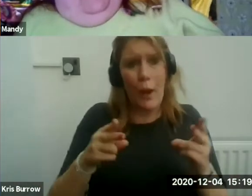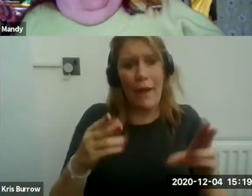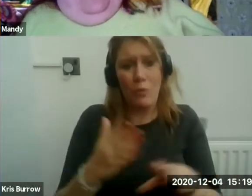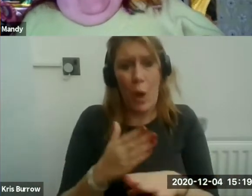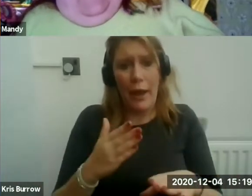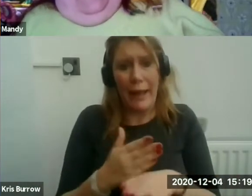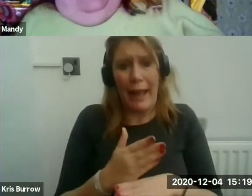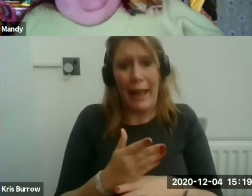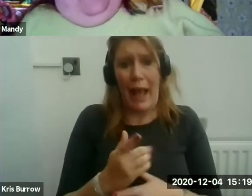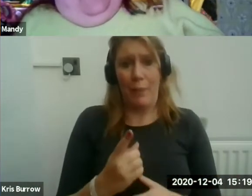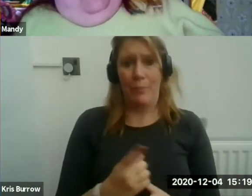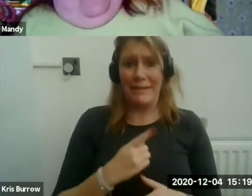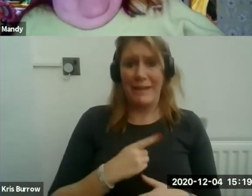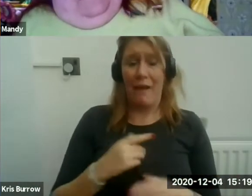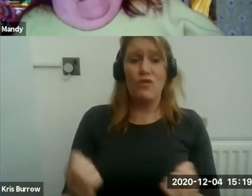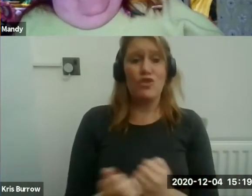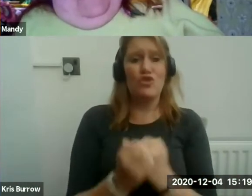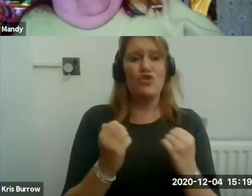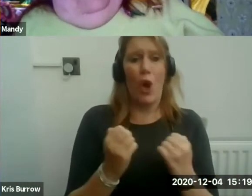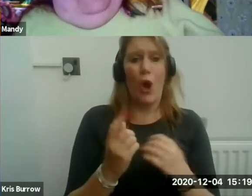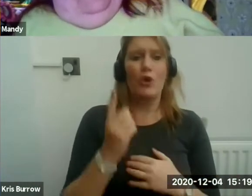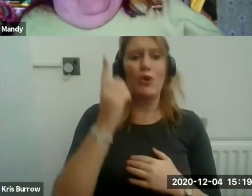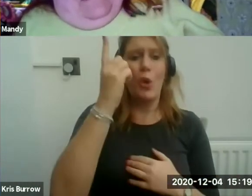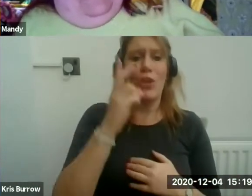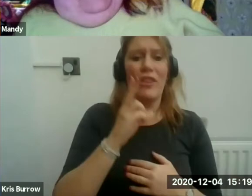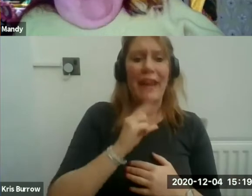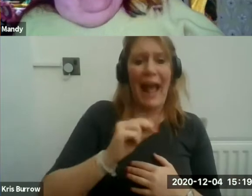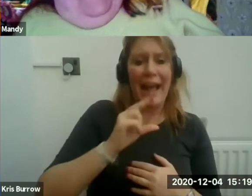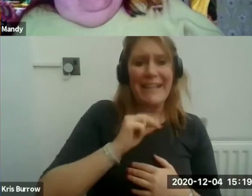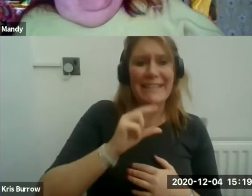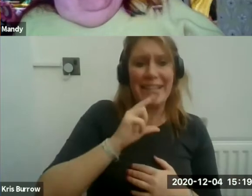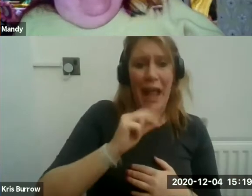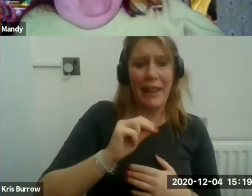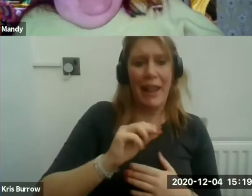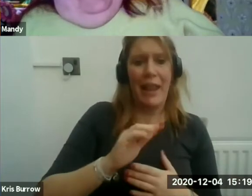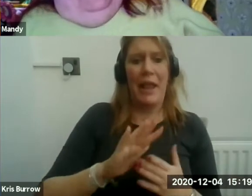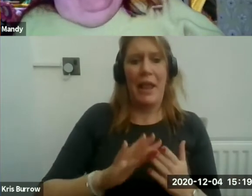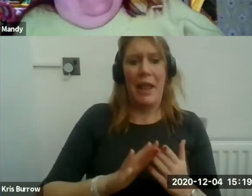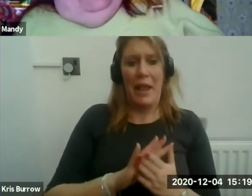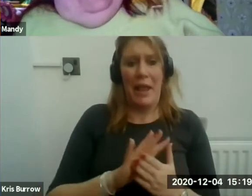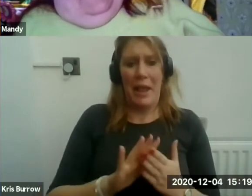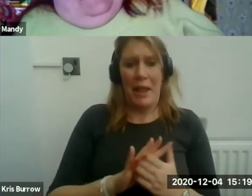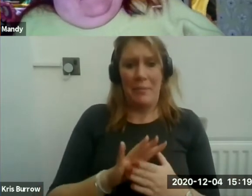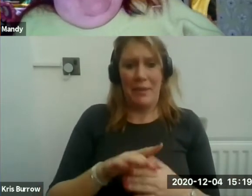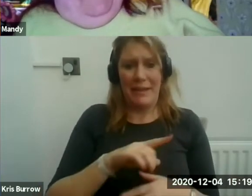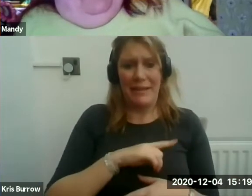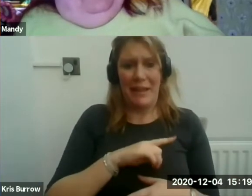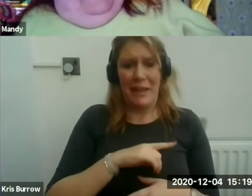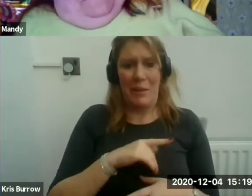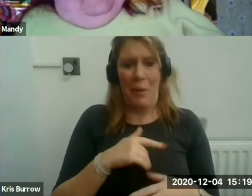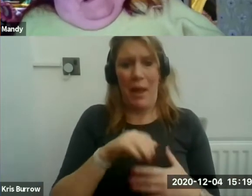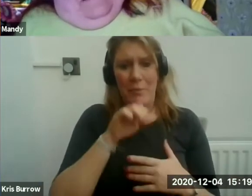with a Scouse accent than they might have been just in plain old Queen's English.